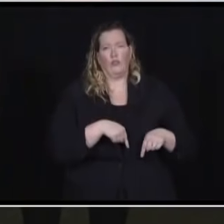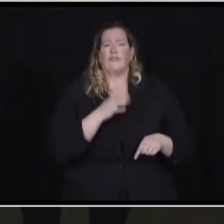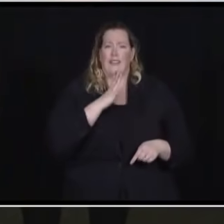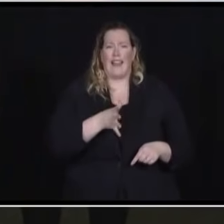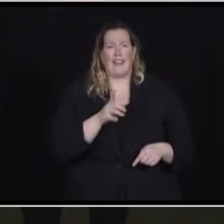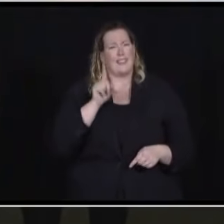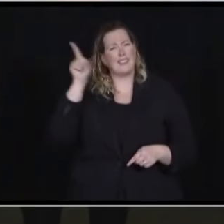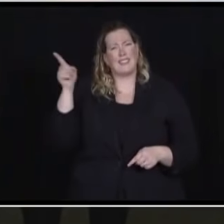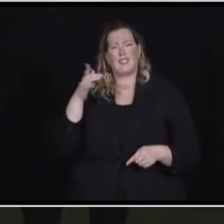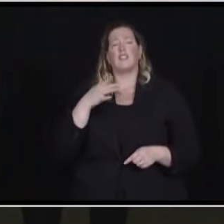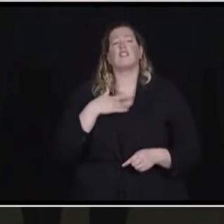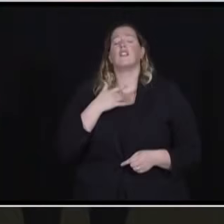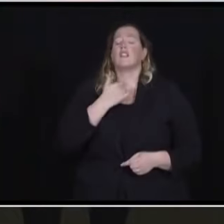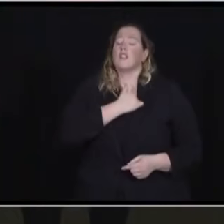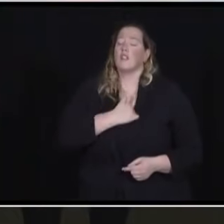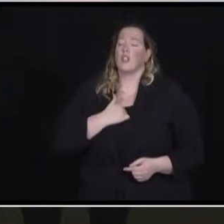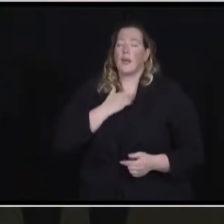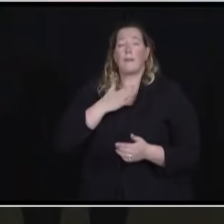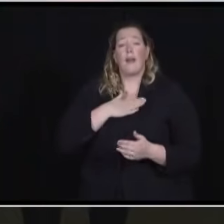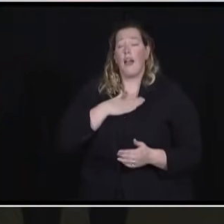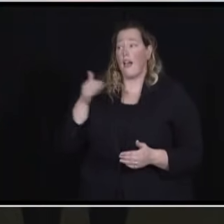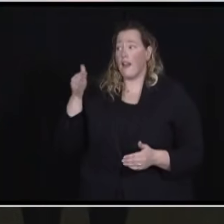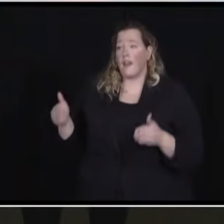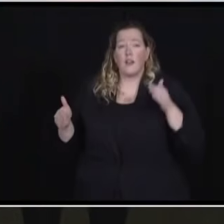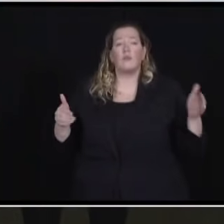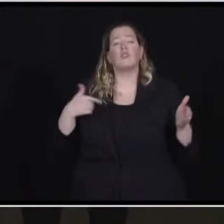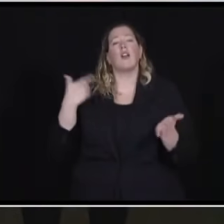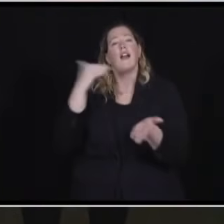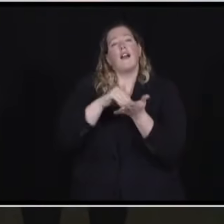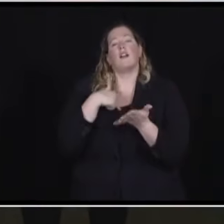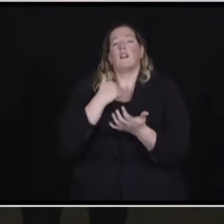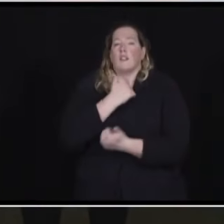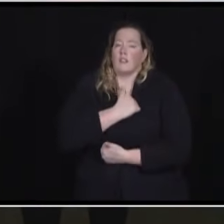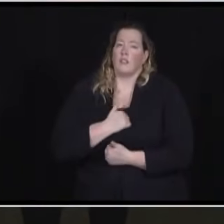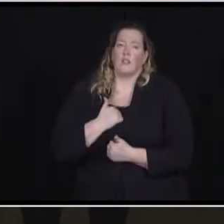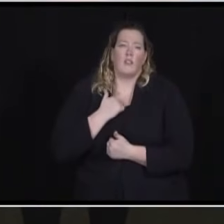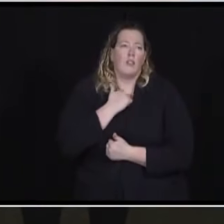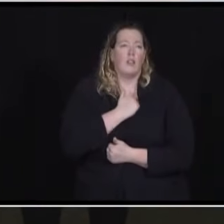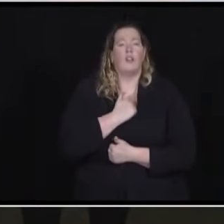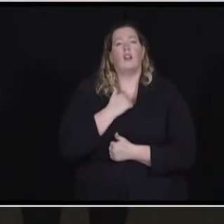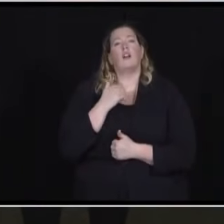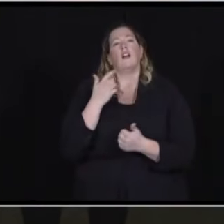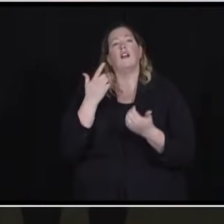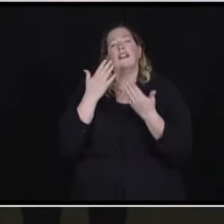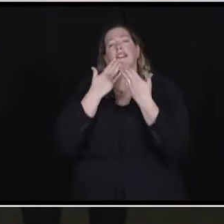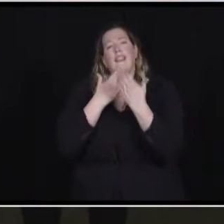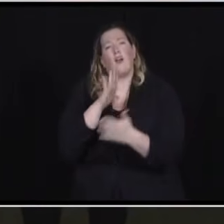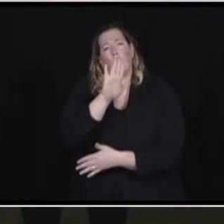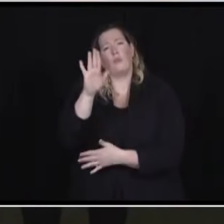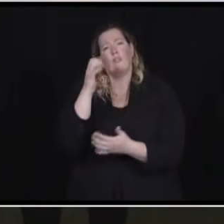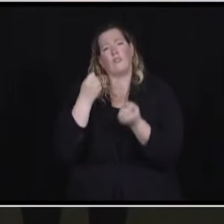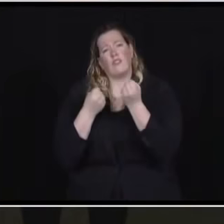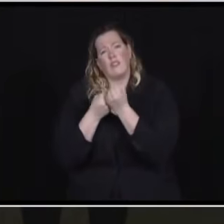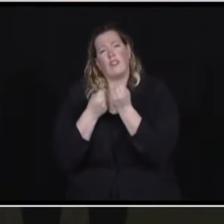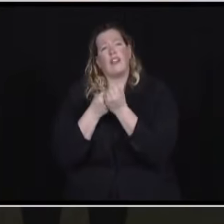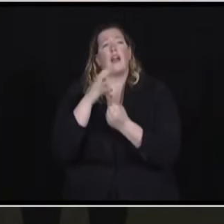neighbours the you have to go through this every single day, I love my neighbours, and very grateful for their support,